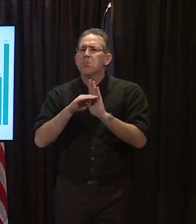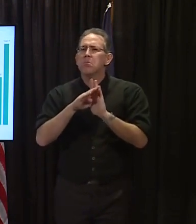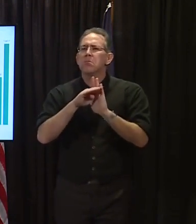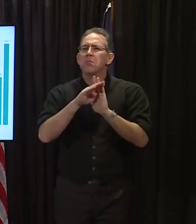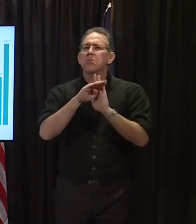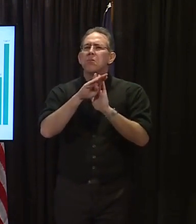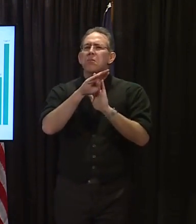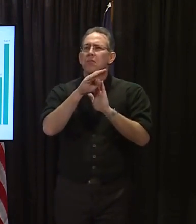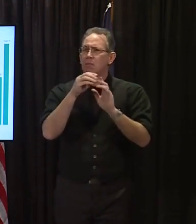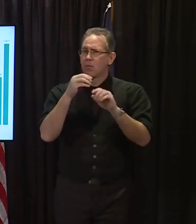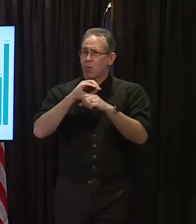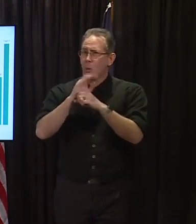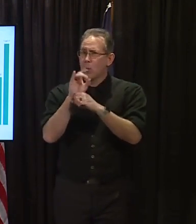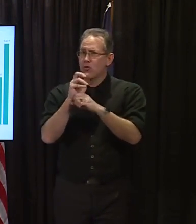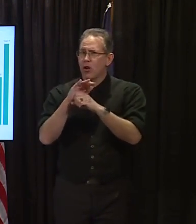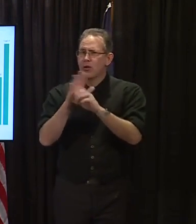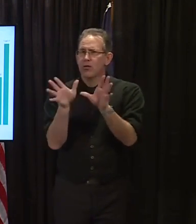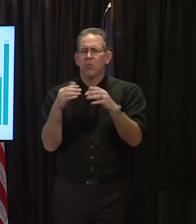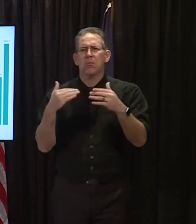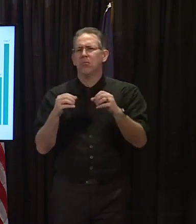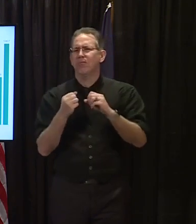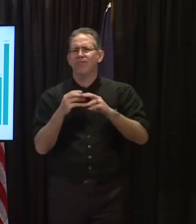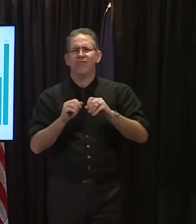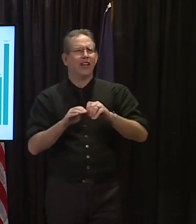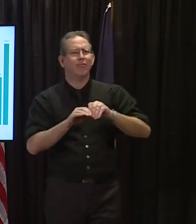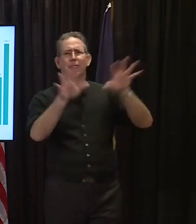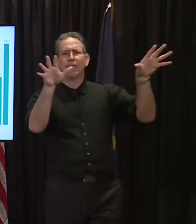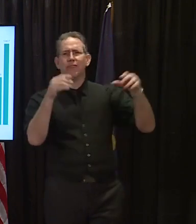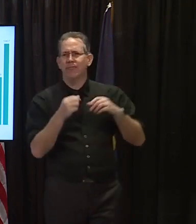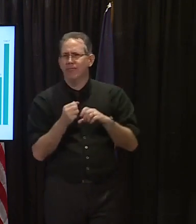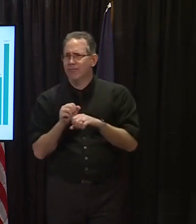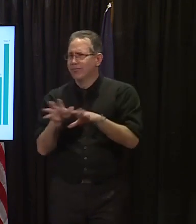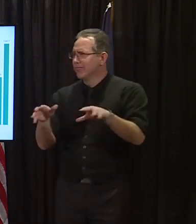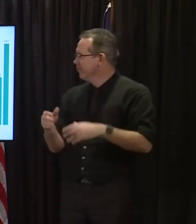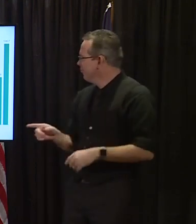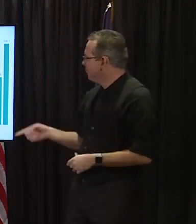here in Vermont, the rest of the region in New England and the country over the